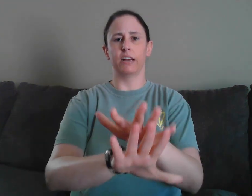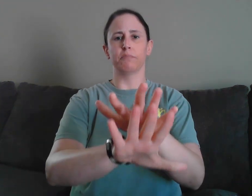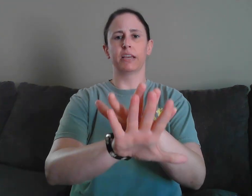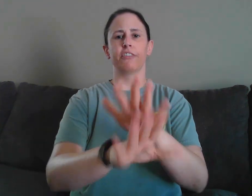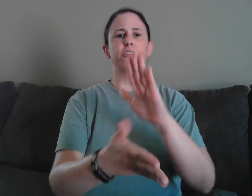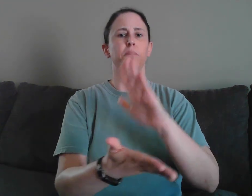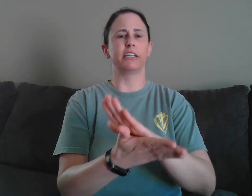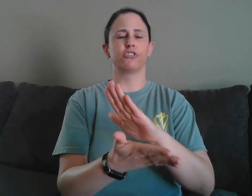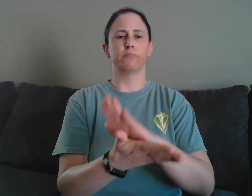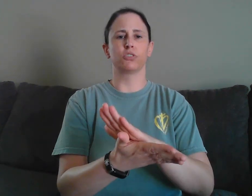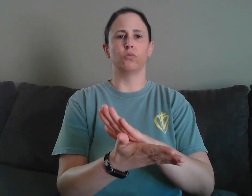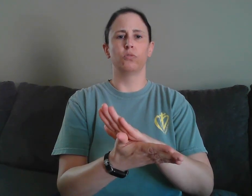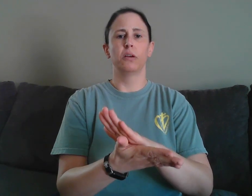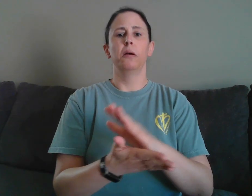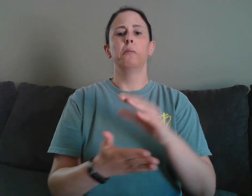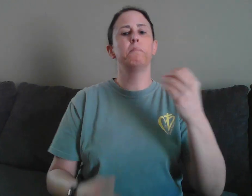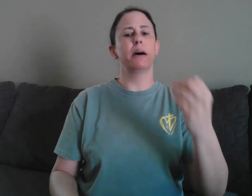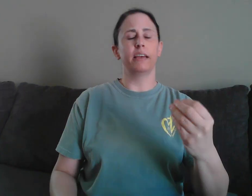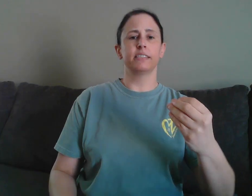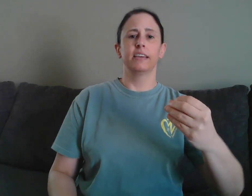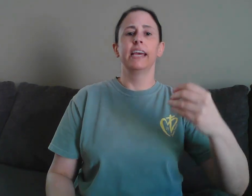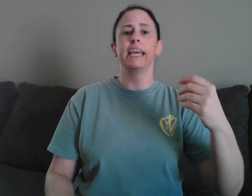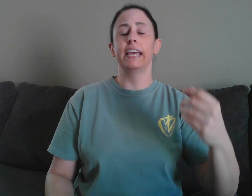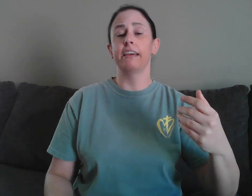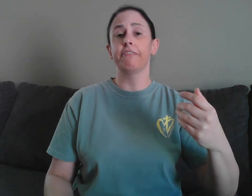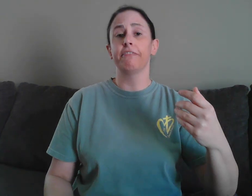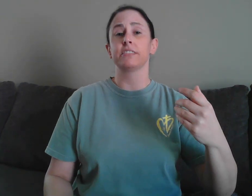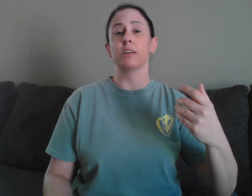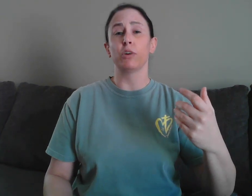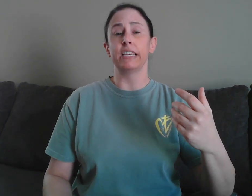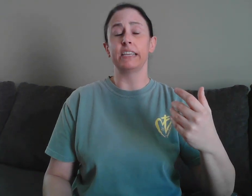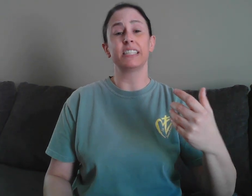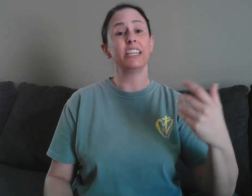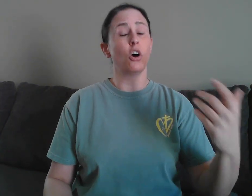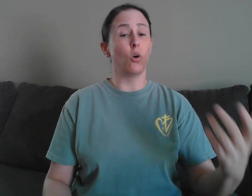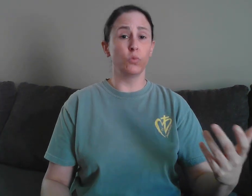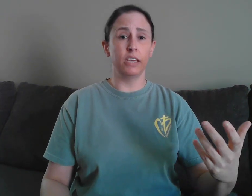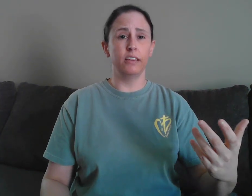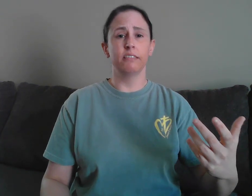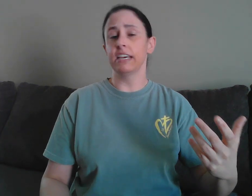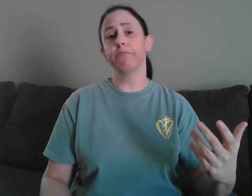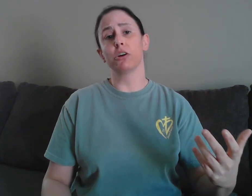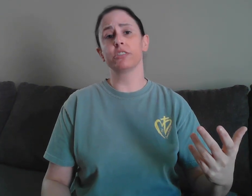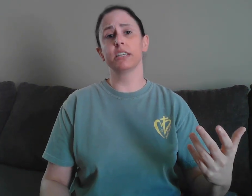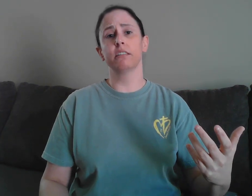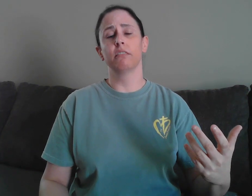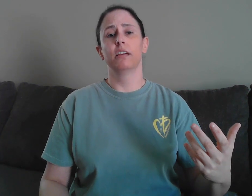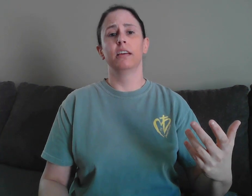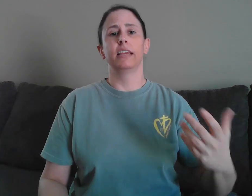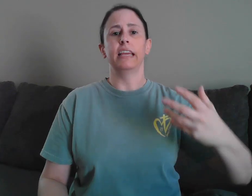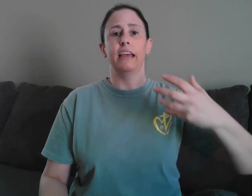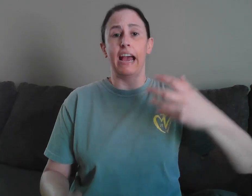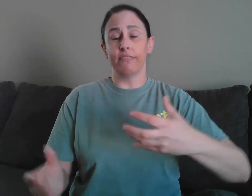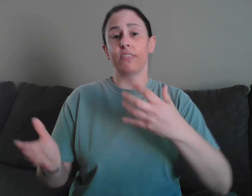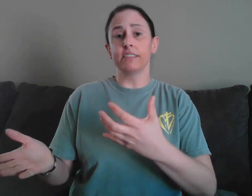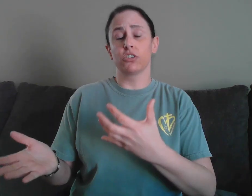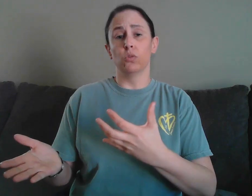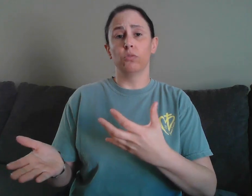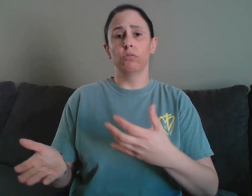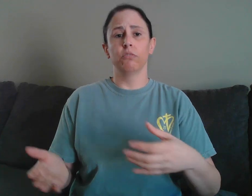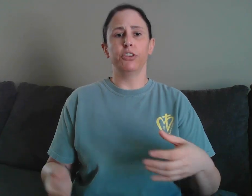they come together mainstream school. But if someone is the only deaf person at that school,